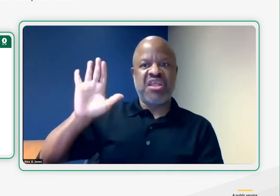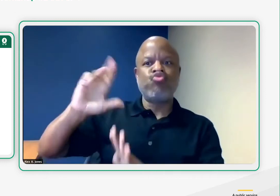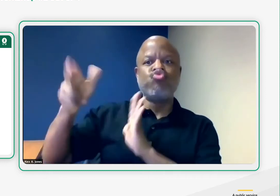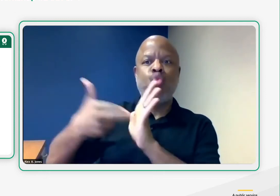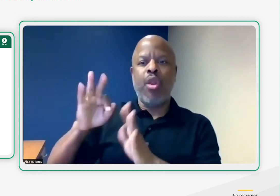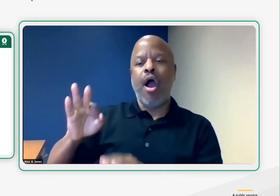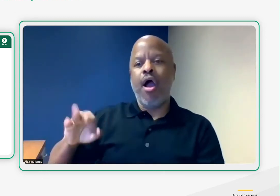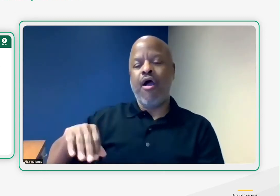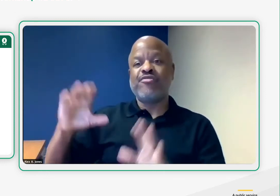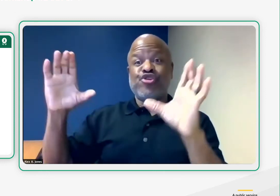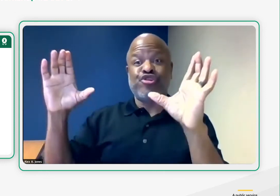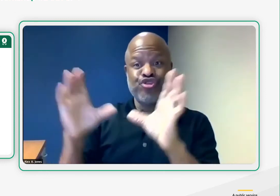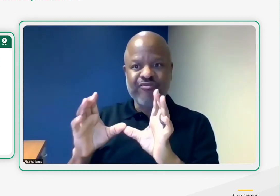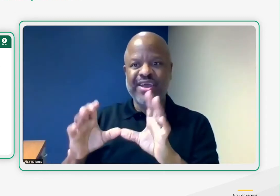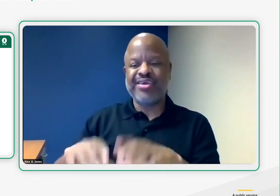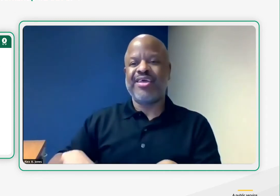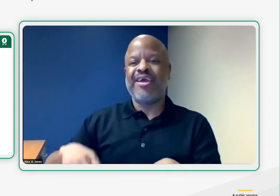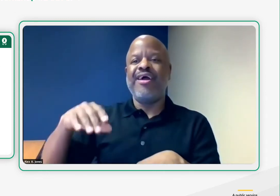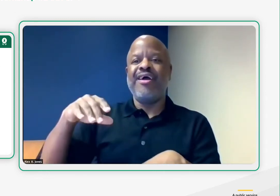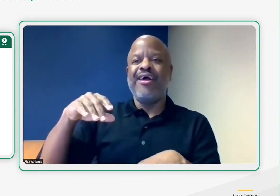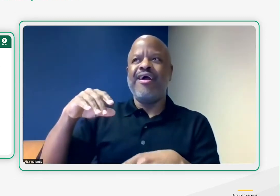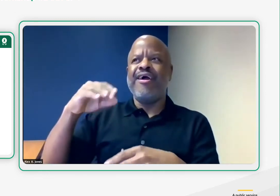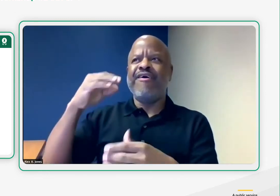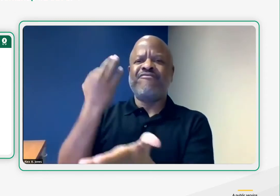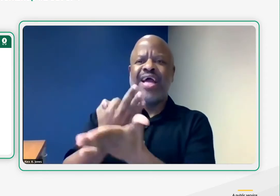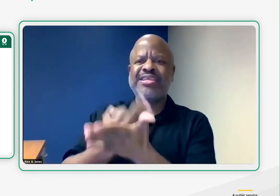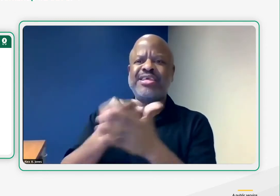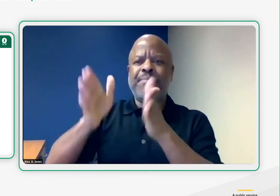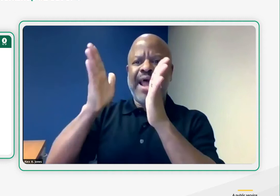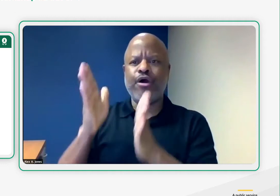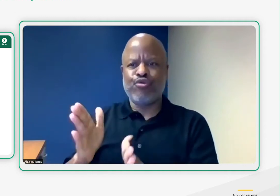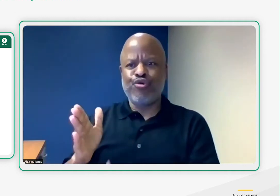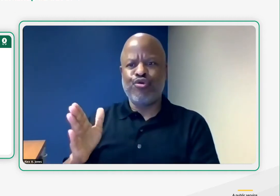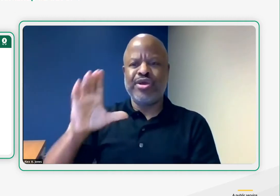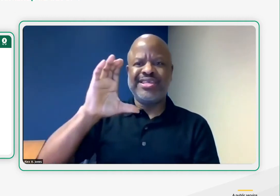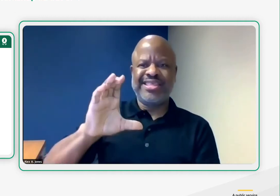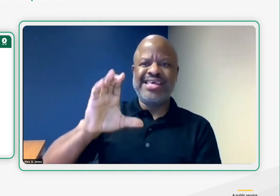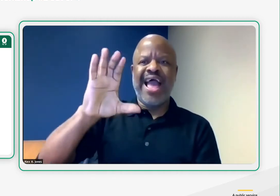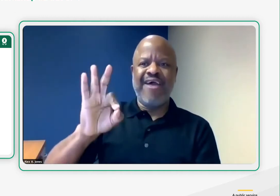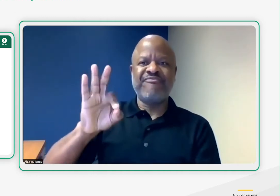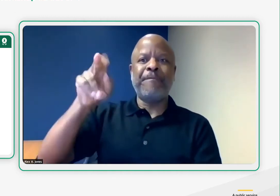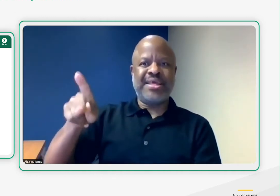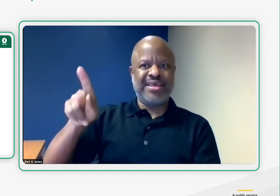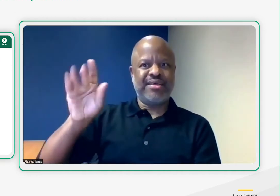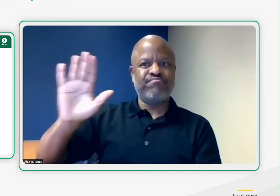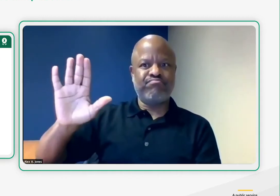That's actually the role of a Certified Financial Planner, known as a CFP.